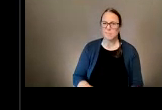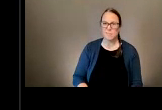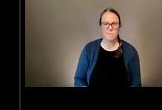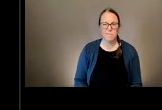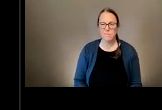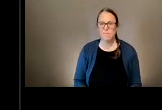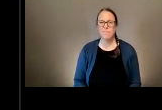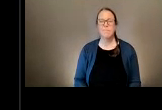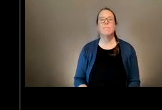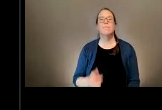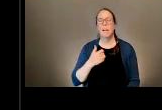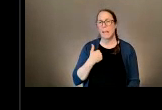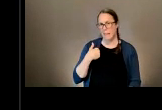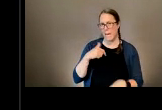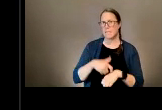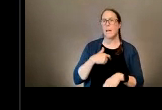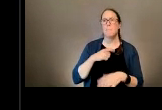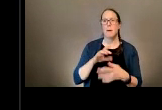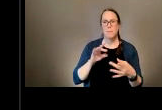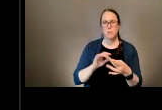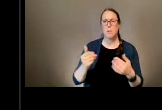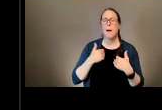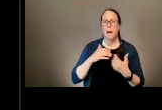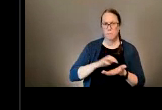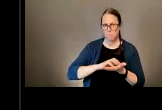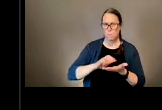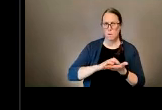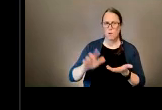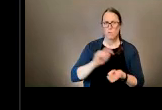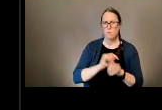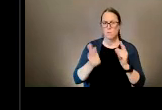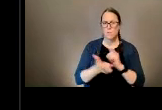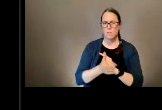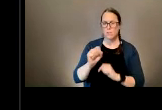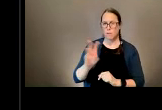I mentioned the last time there are braille translation softwares out there,